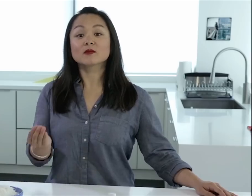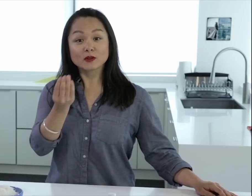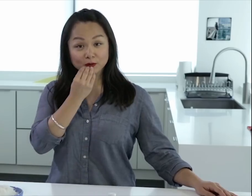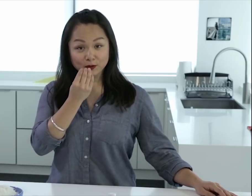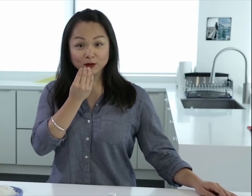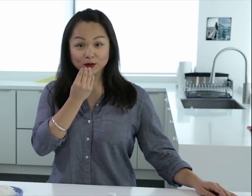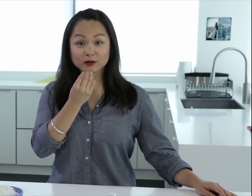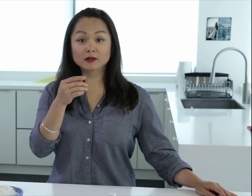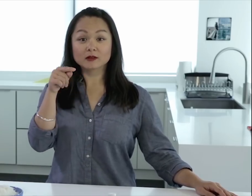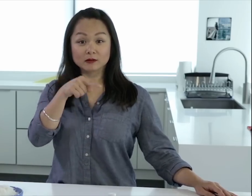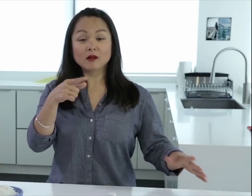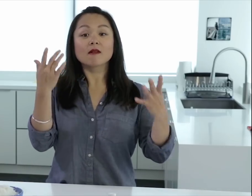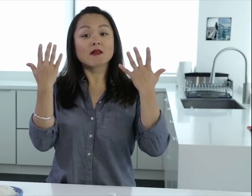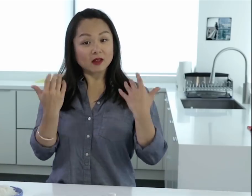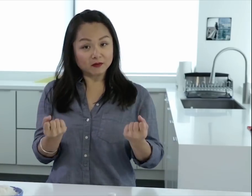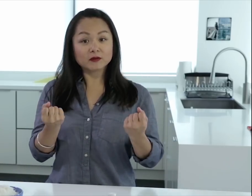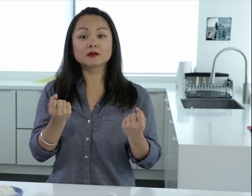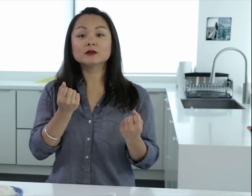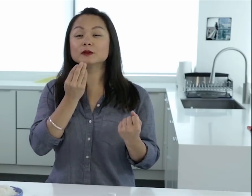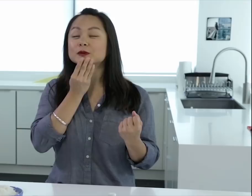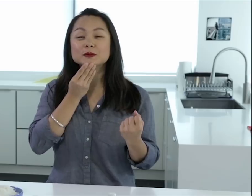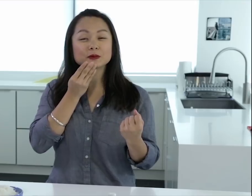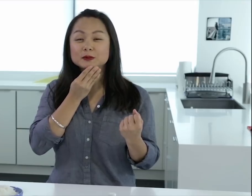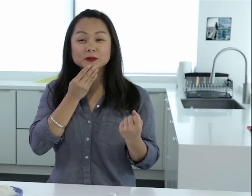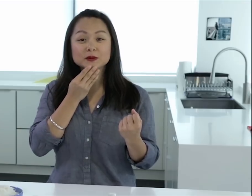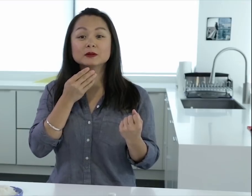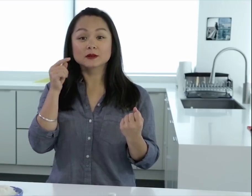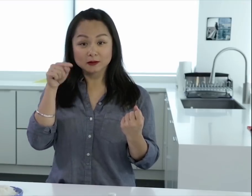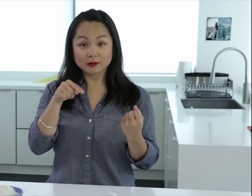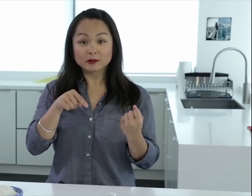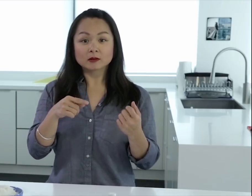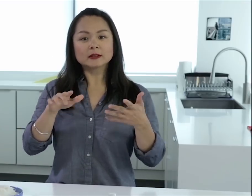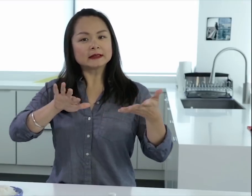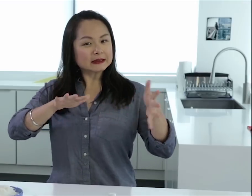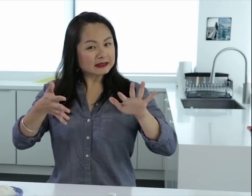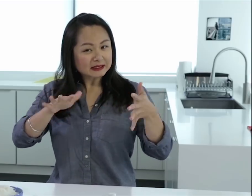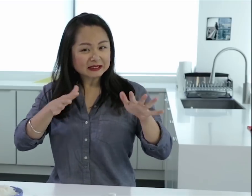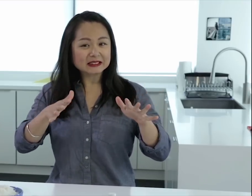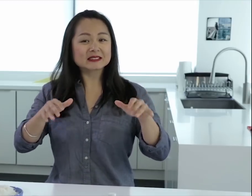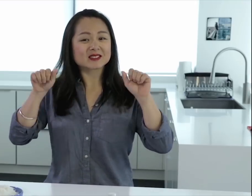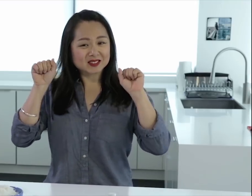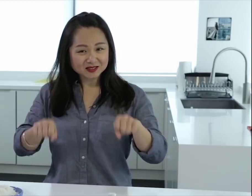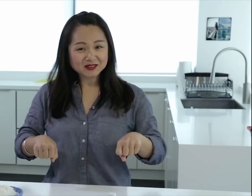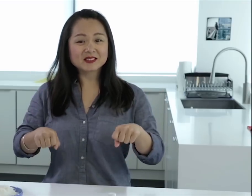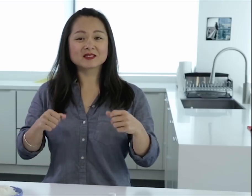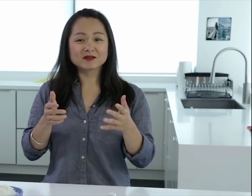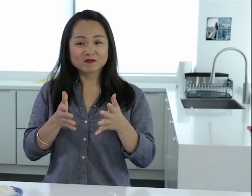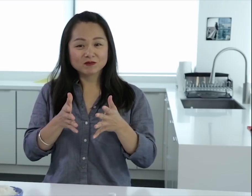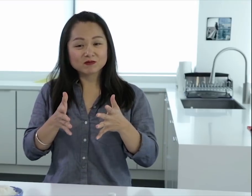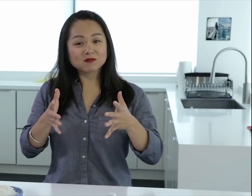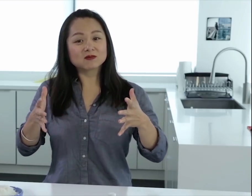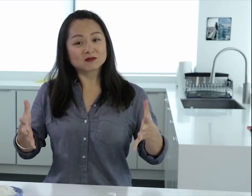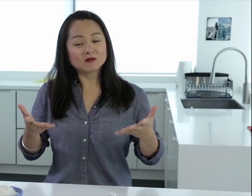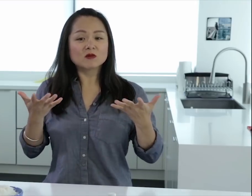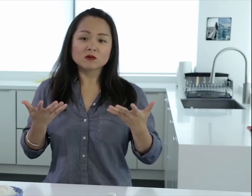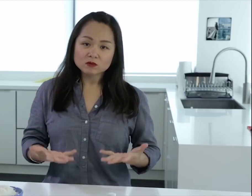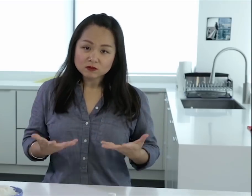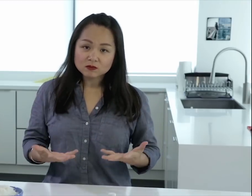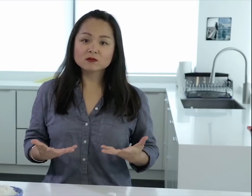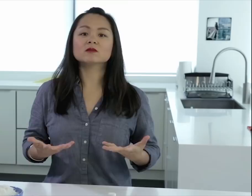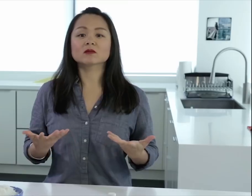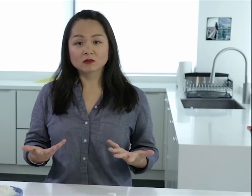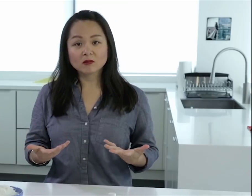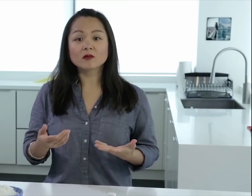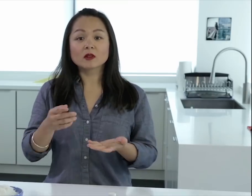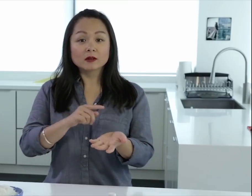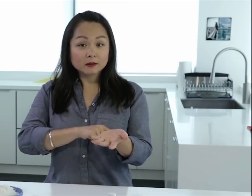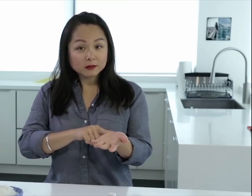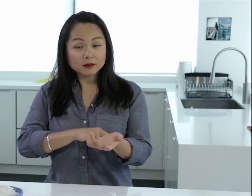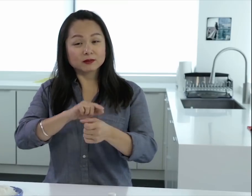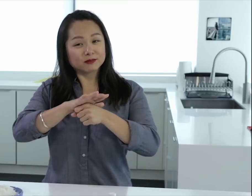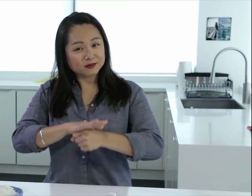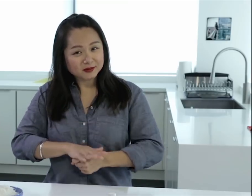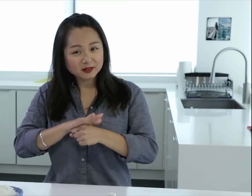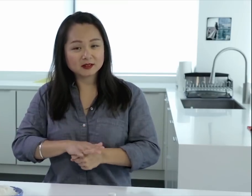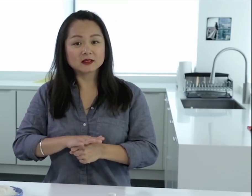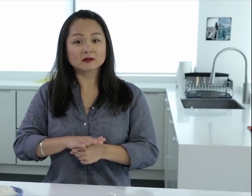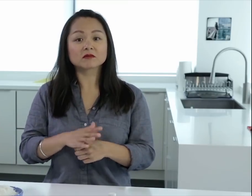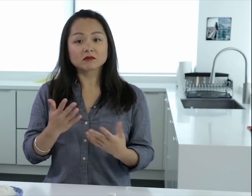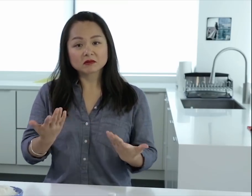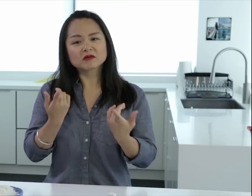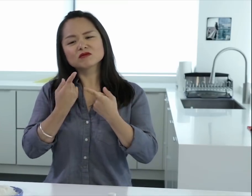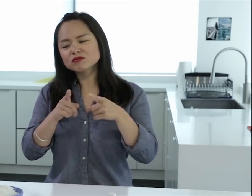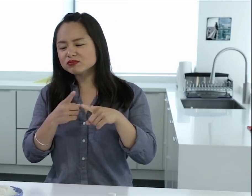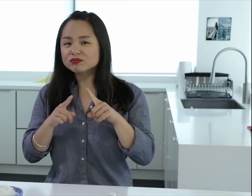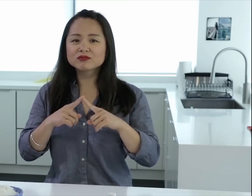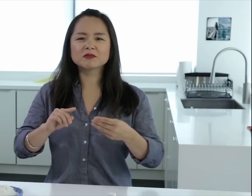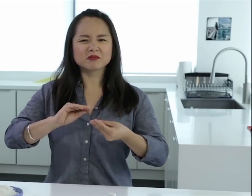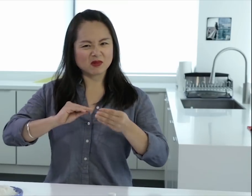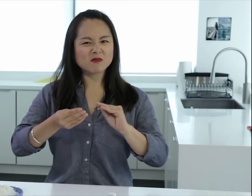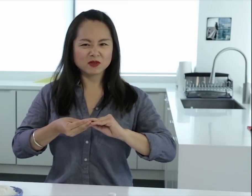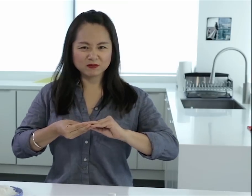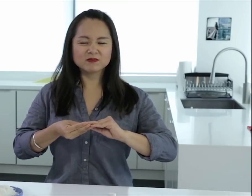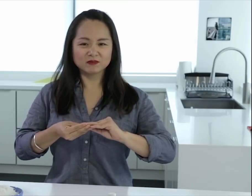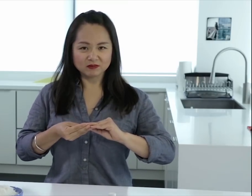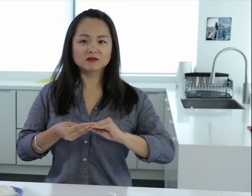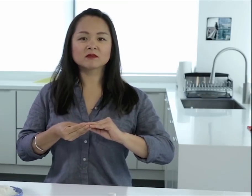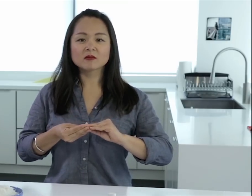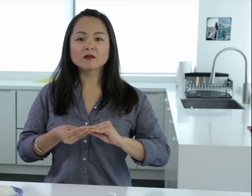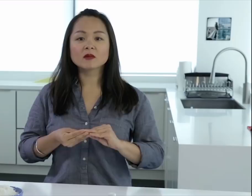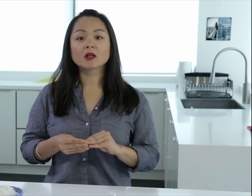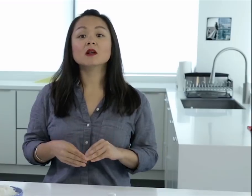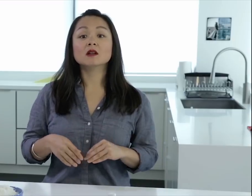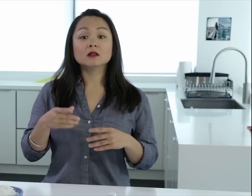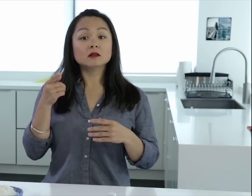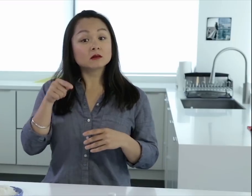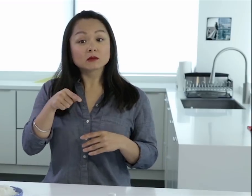Weight, blood pressure and other issues may arise as result of eating sugar in your food.